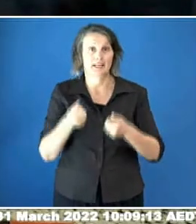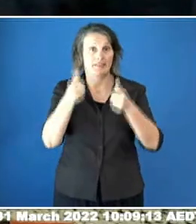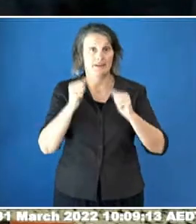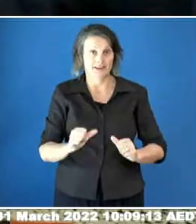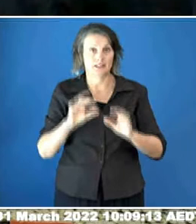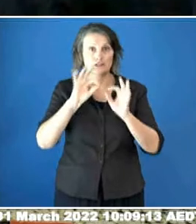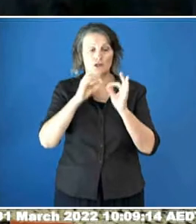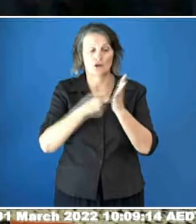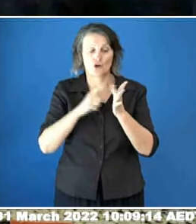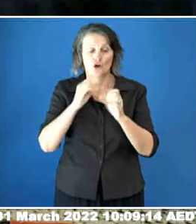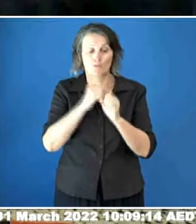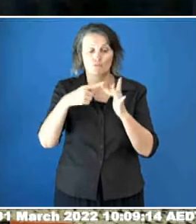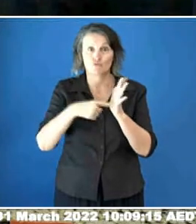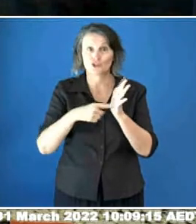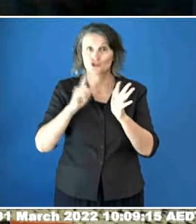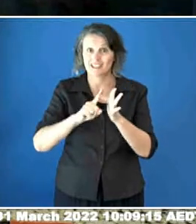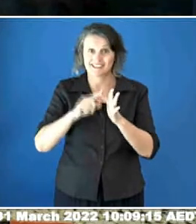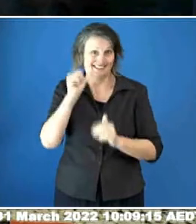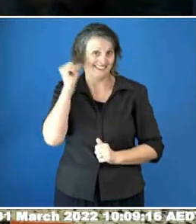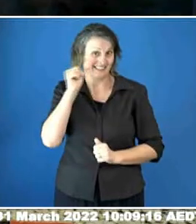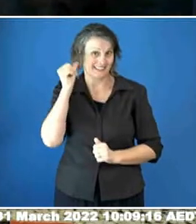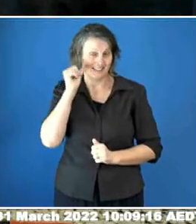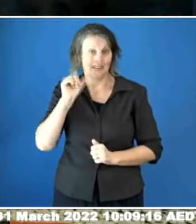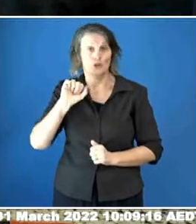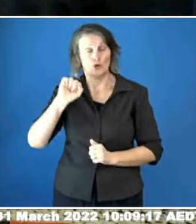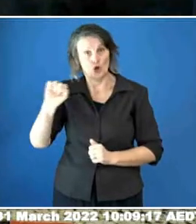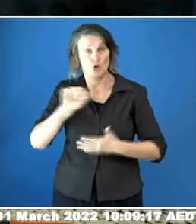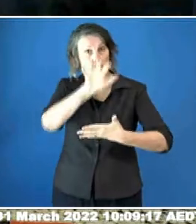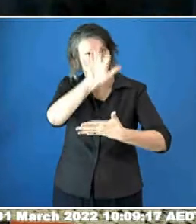There is the video recording for Brigitte and a transcript of the video recording.